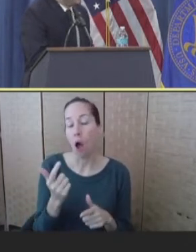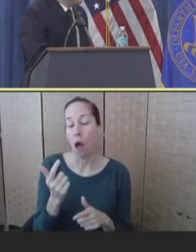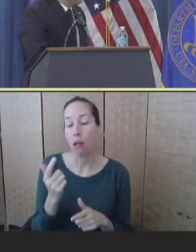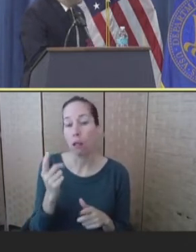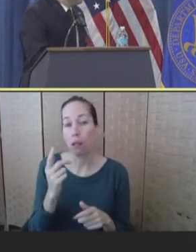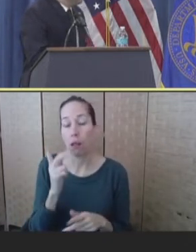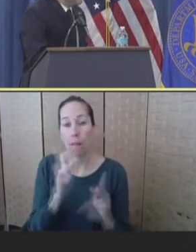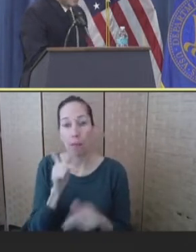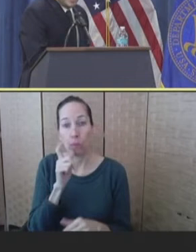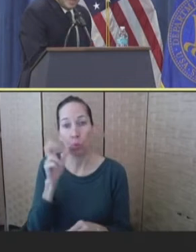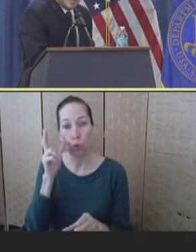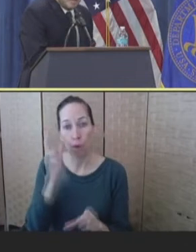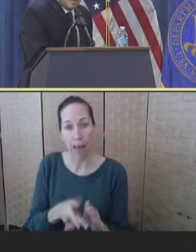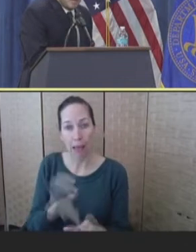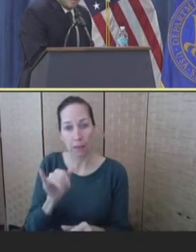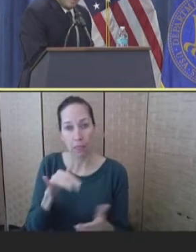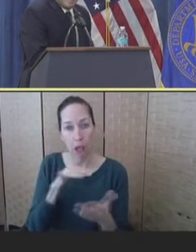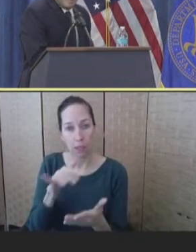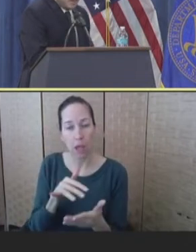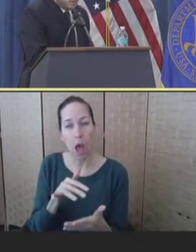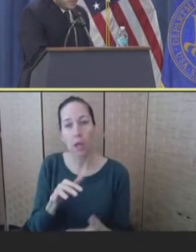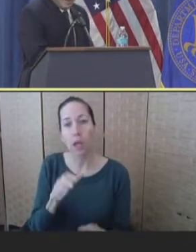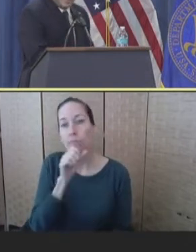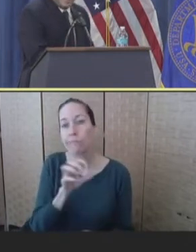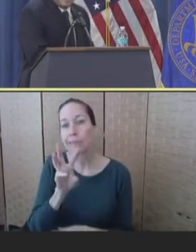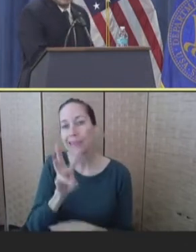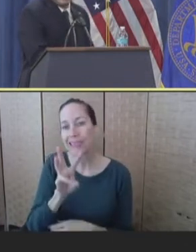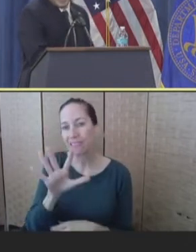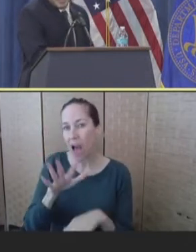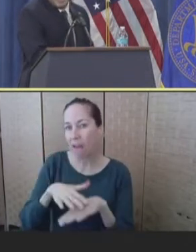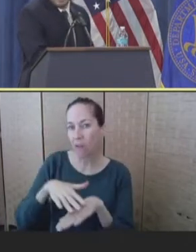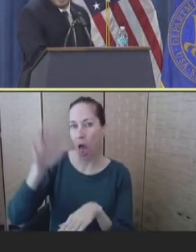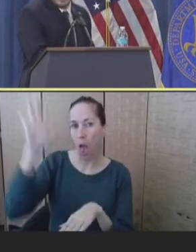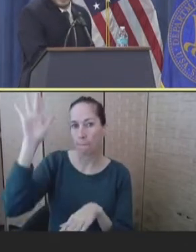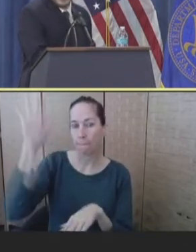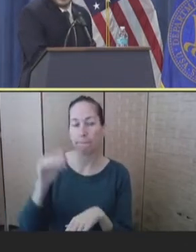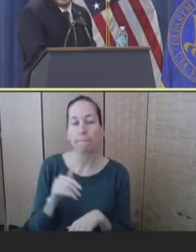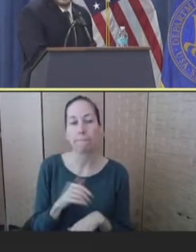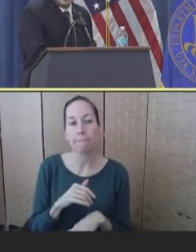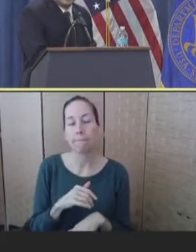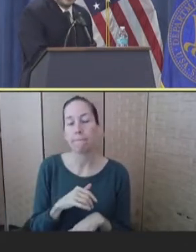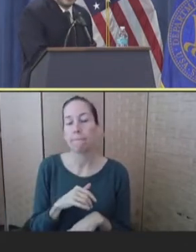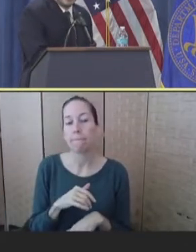And in this case, when I say follow up, we divided our 10-year period into two periods.